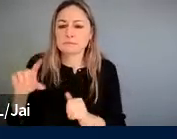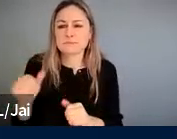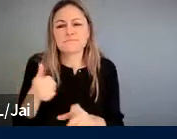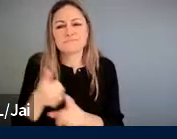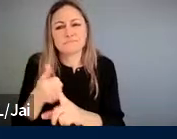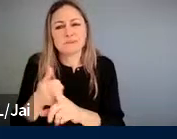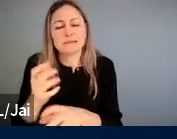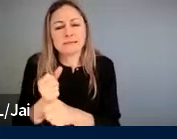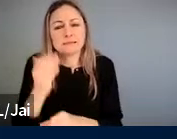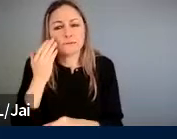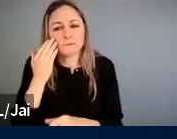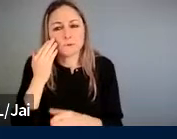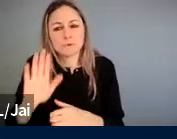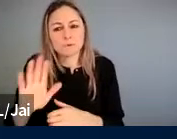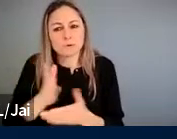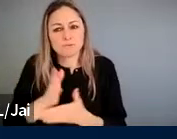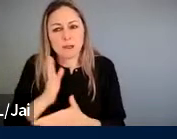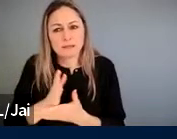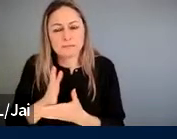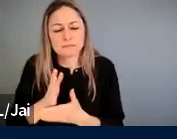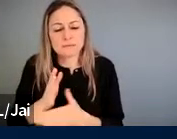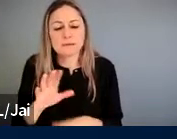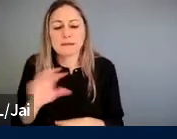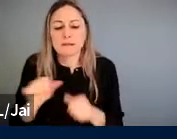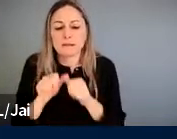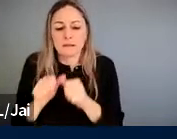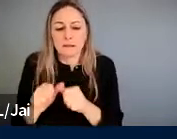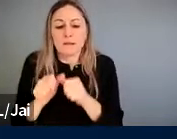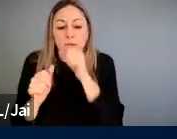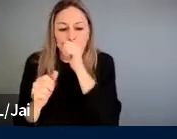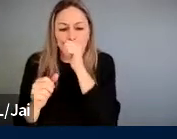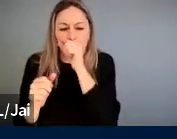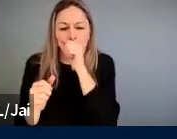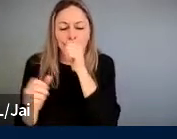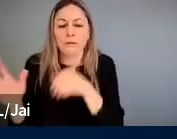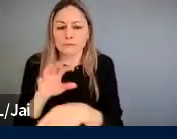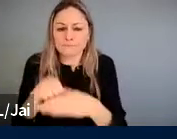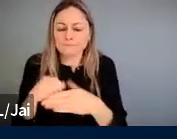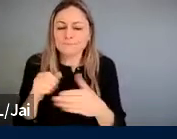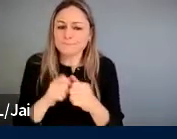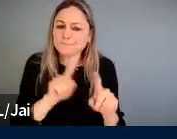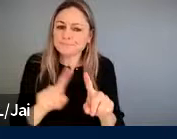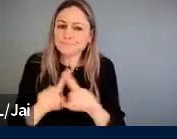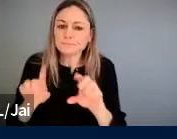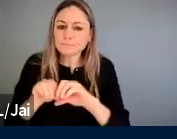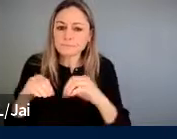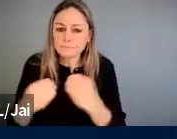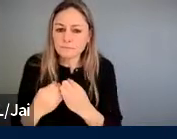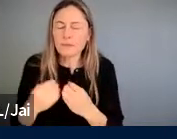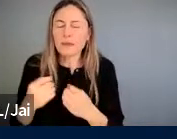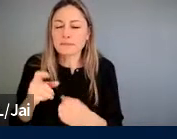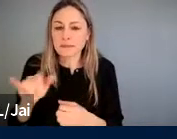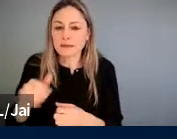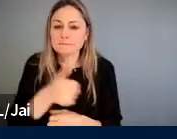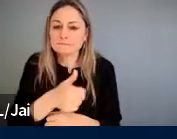with your rights and continue to engage with those organization that are raising awareness and having